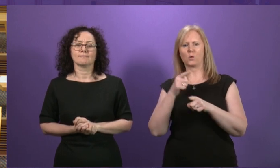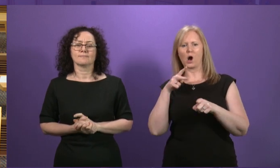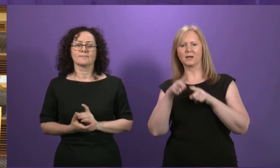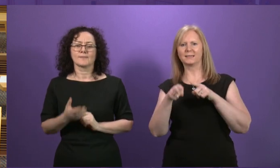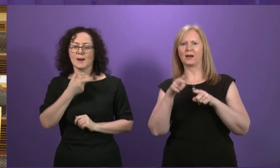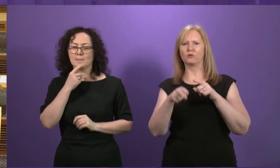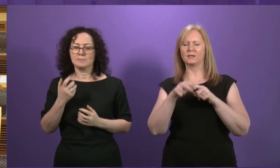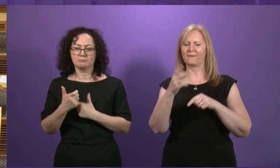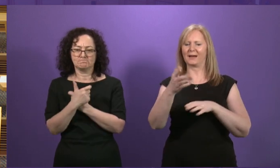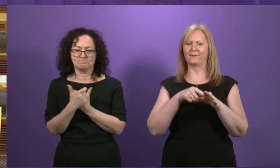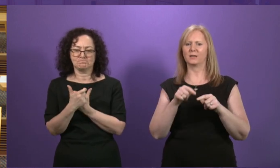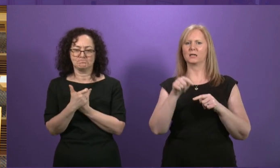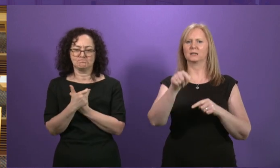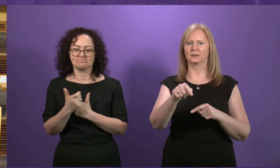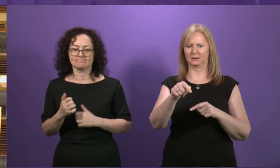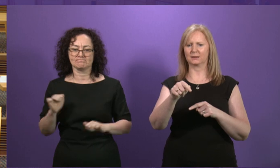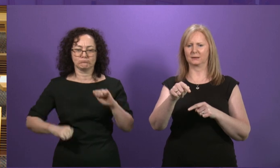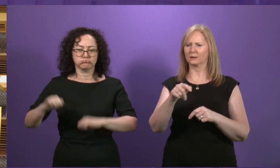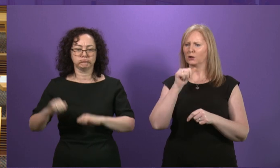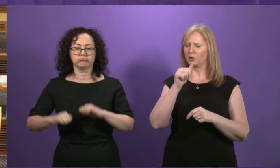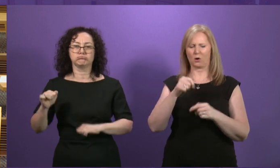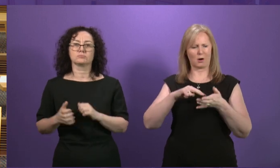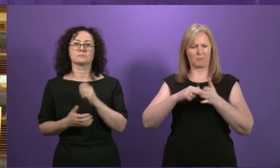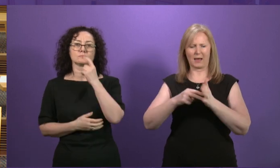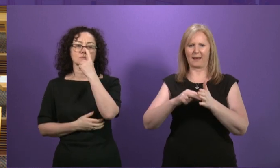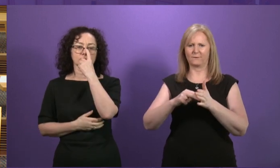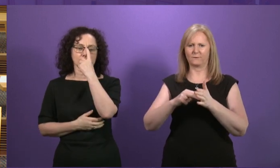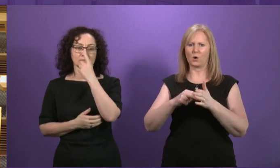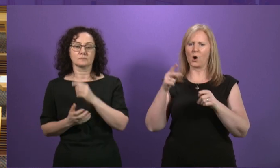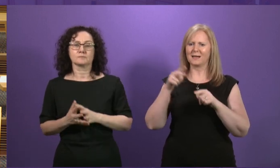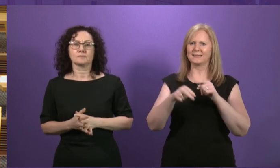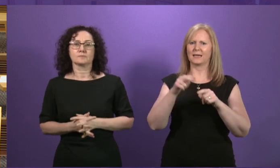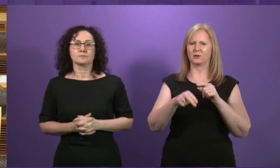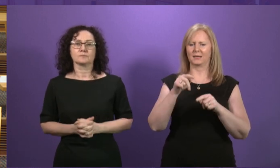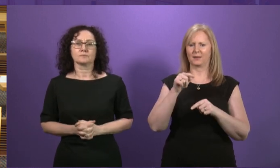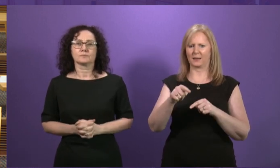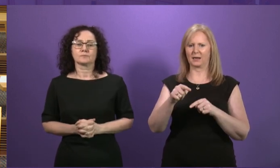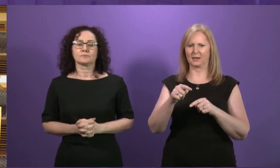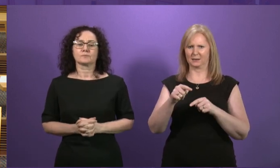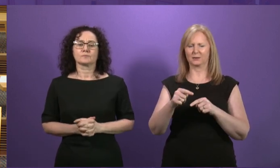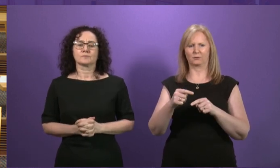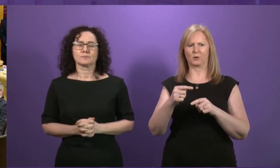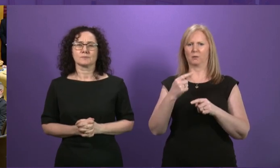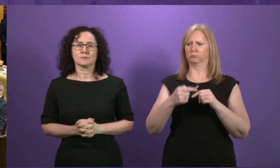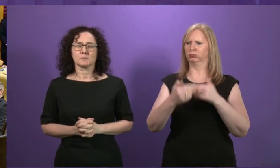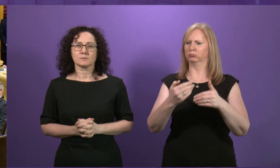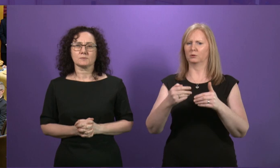That is not just a programme for austerity; it is a programme for turbo-charged austerity,